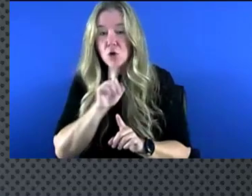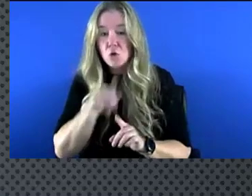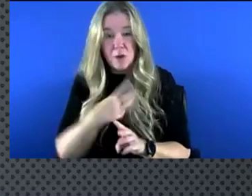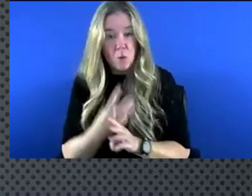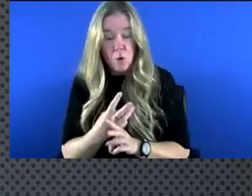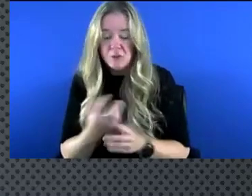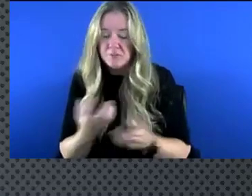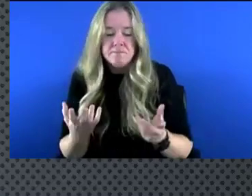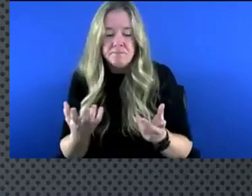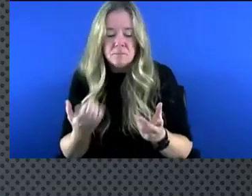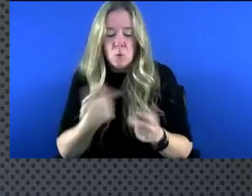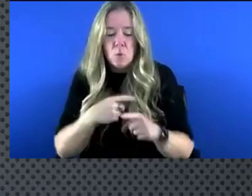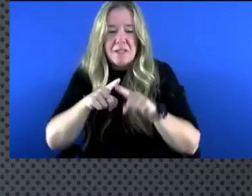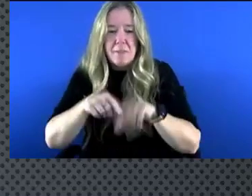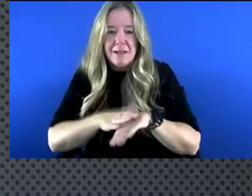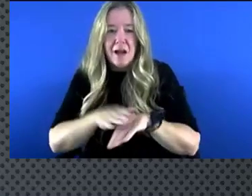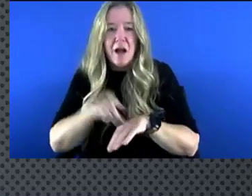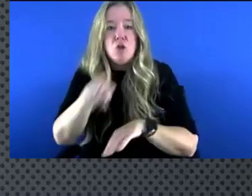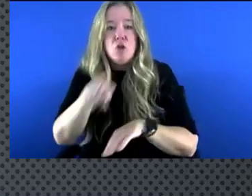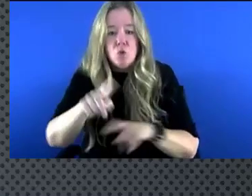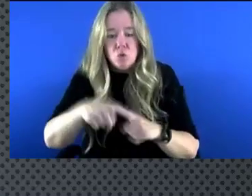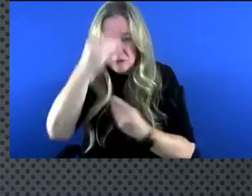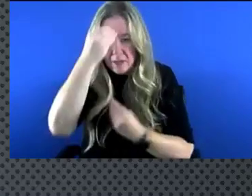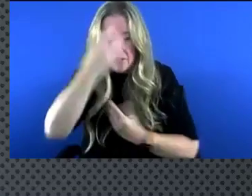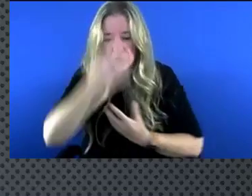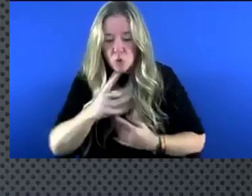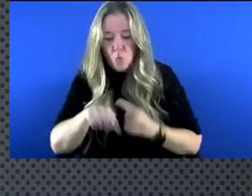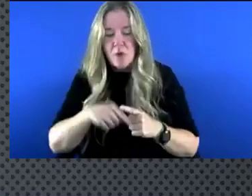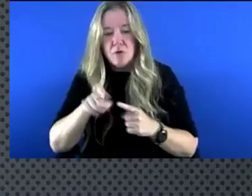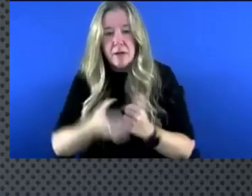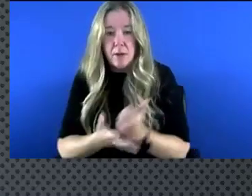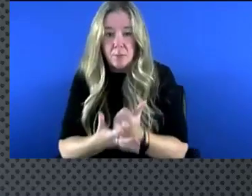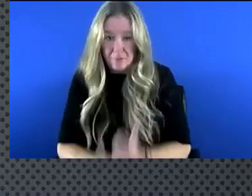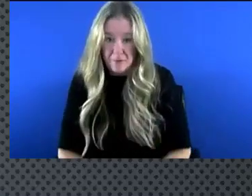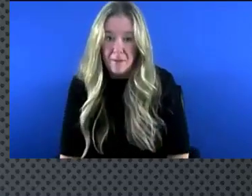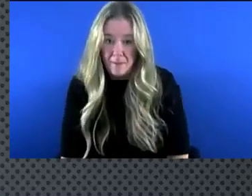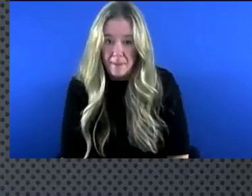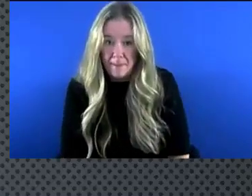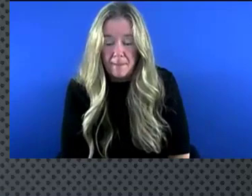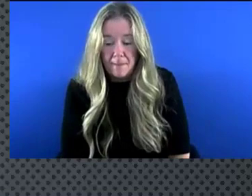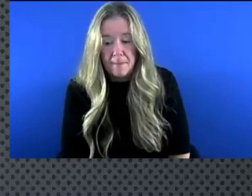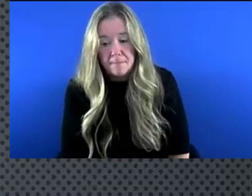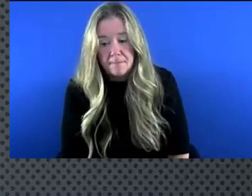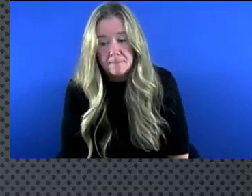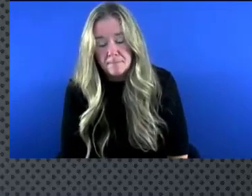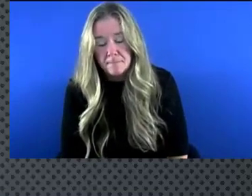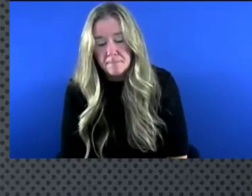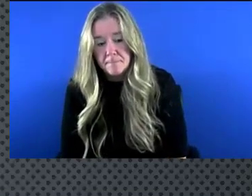we count on you to let us know when you need help.